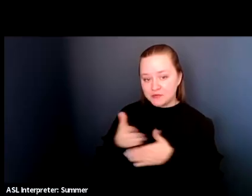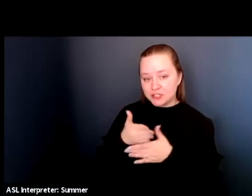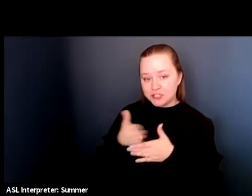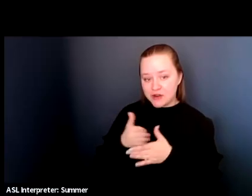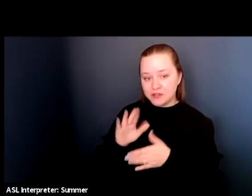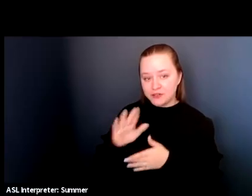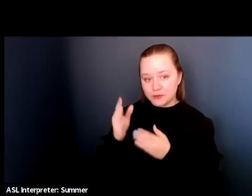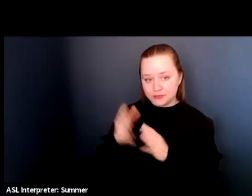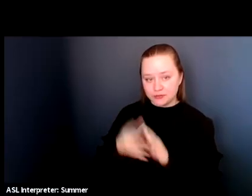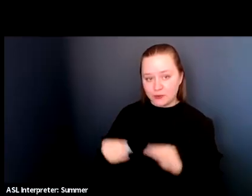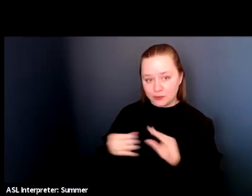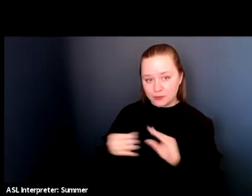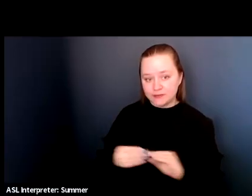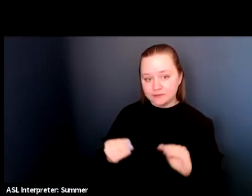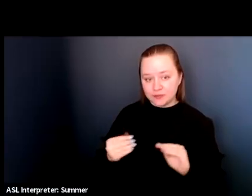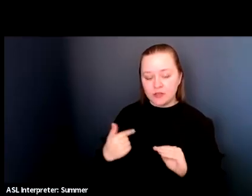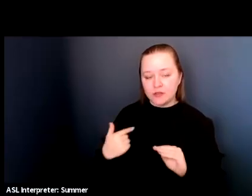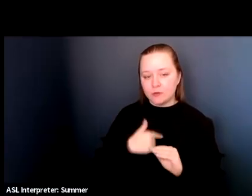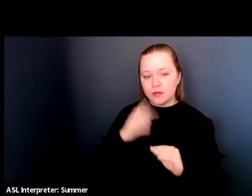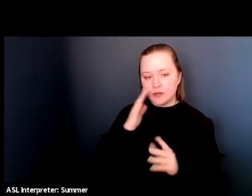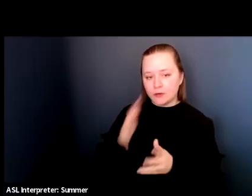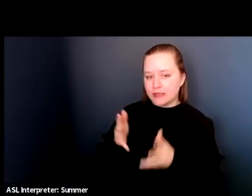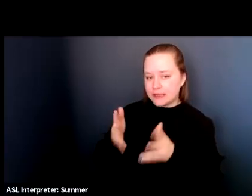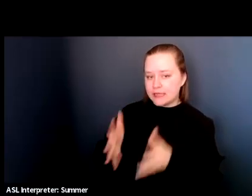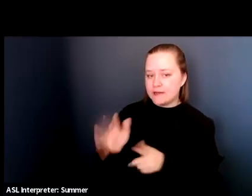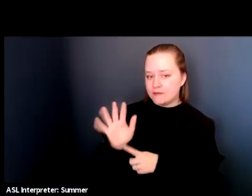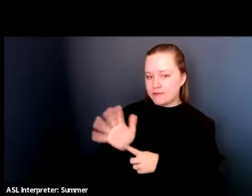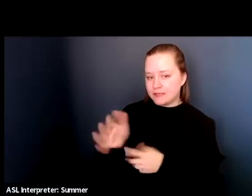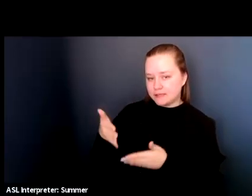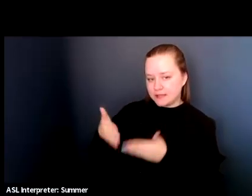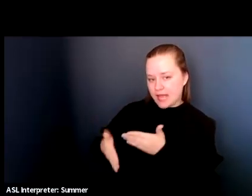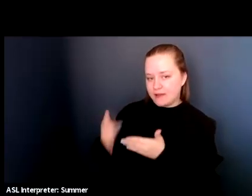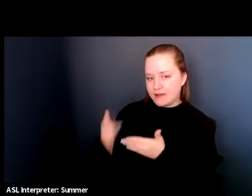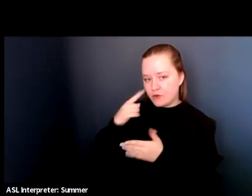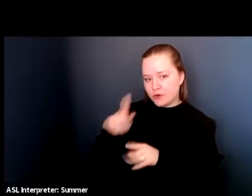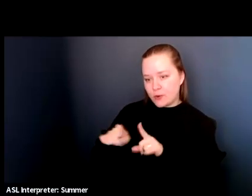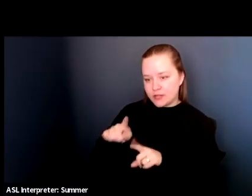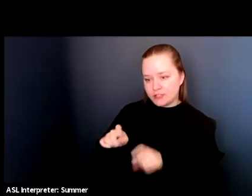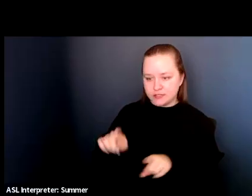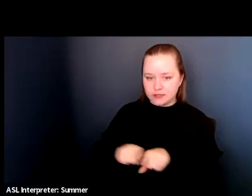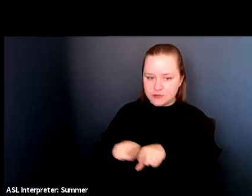We're going to leave 5 minutes at the end for questions as well. So if you have questions,